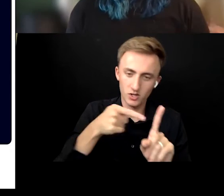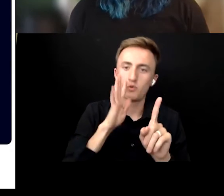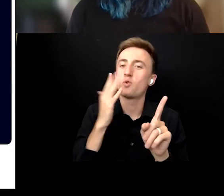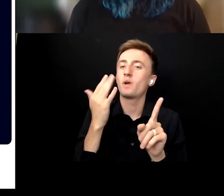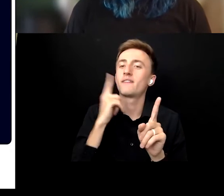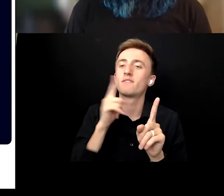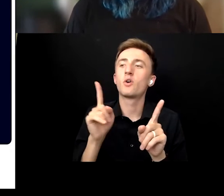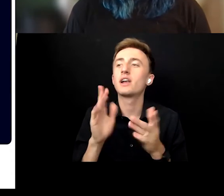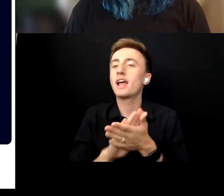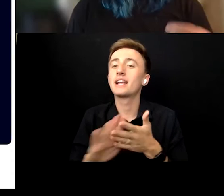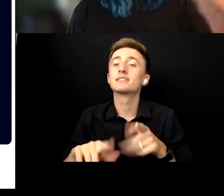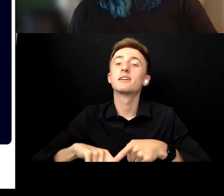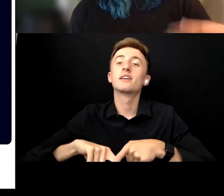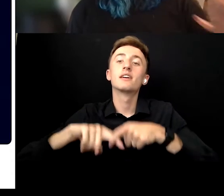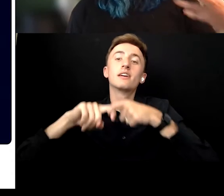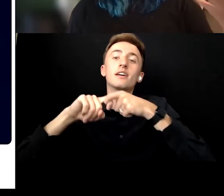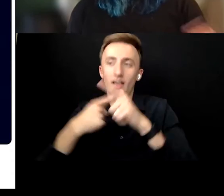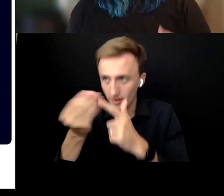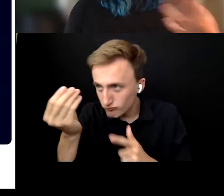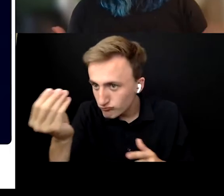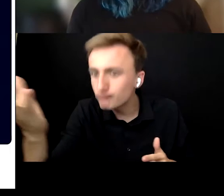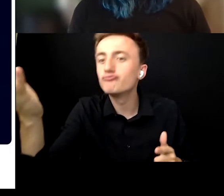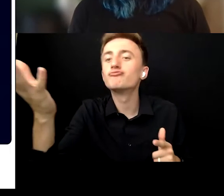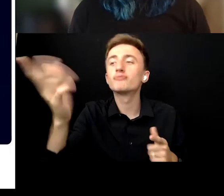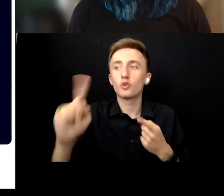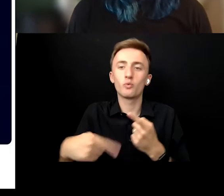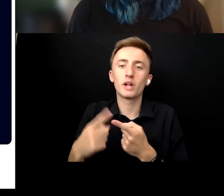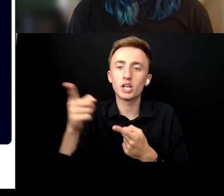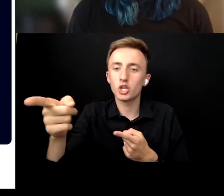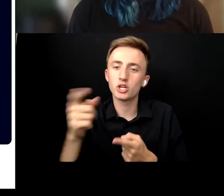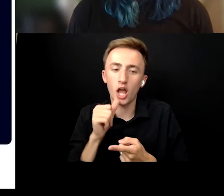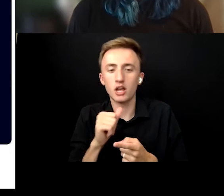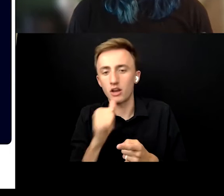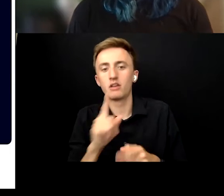announcement to the end user when that user is idle and not interacting with something actively.